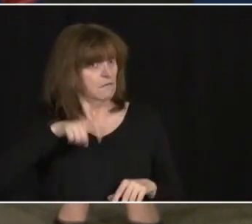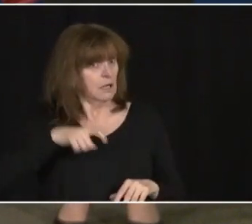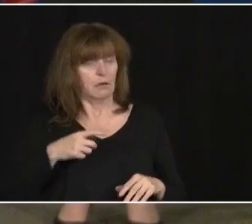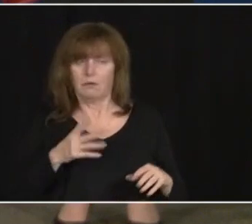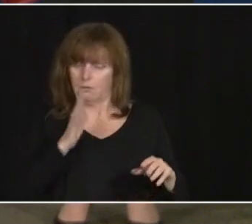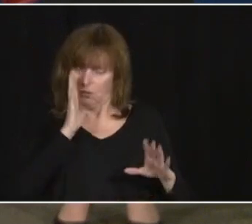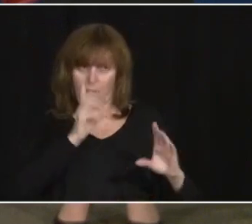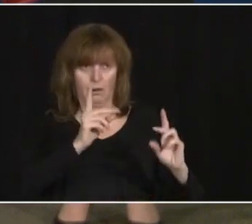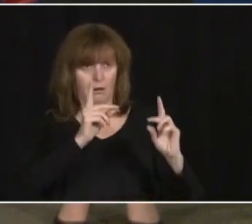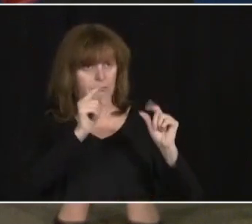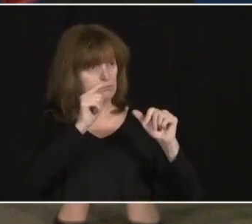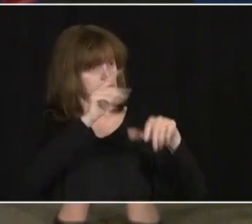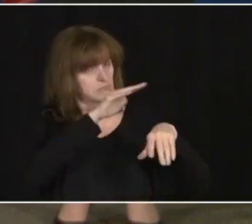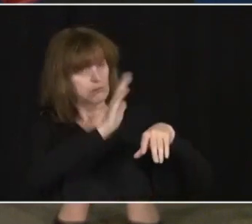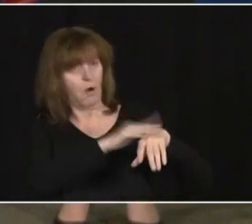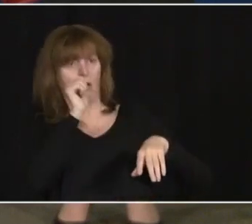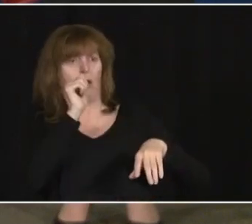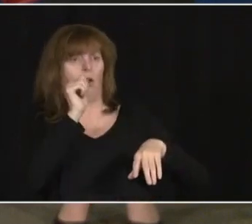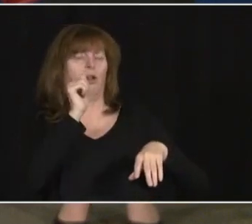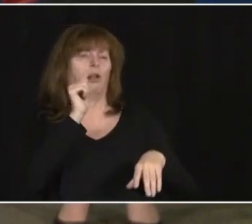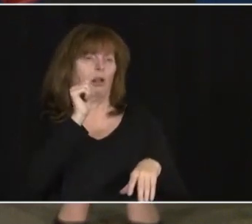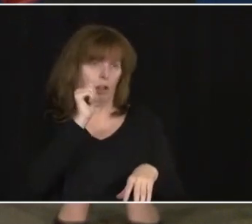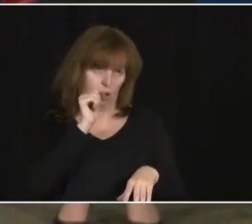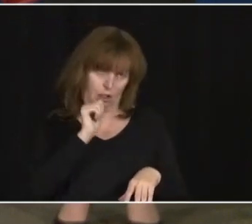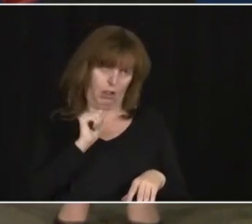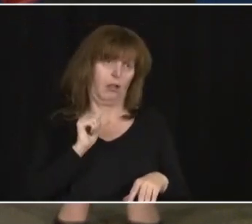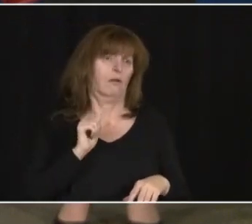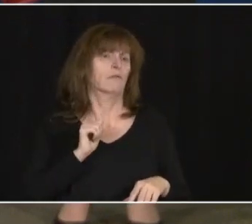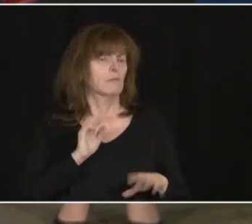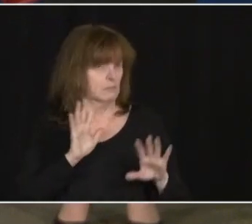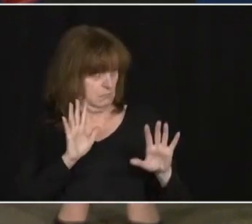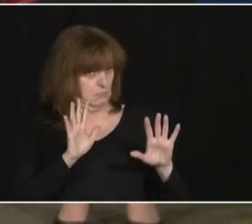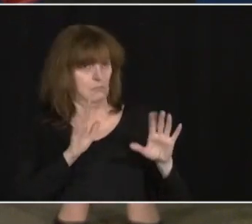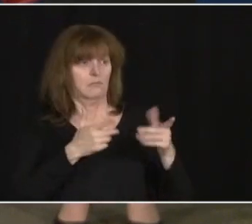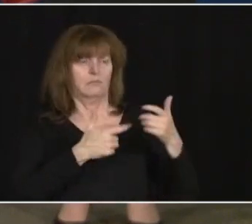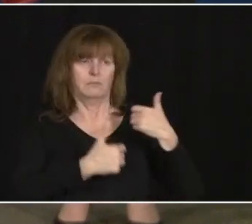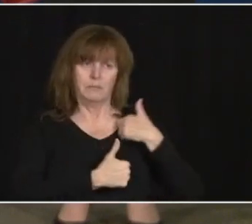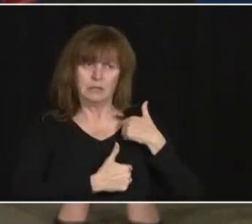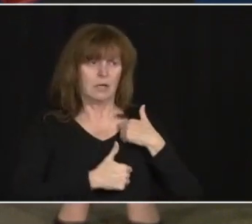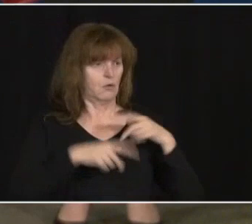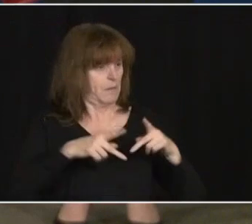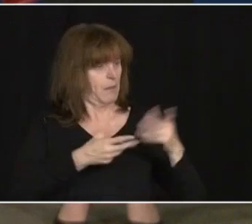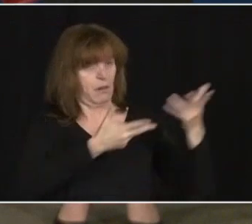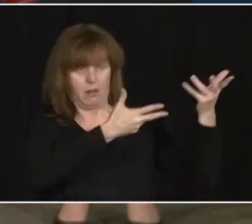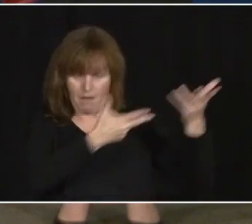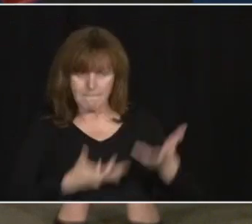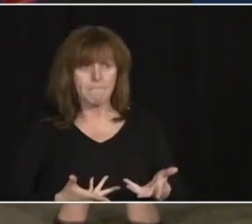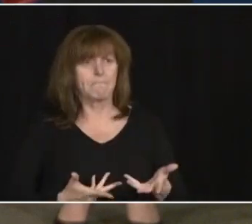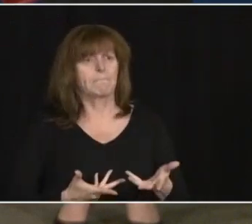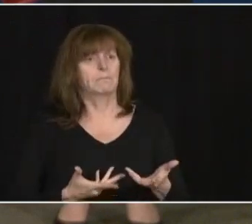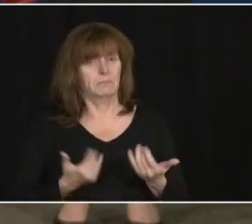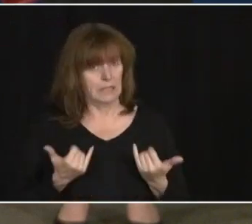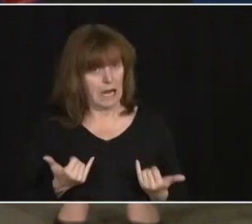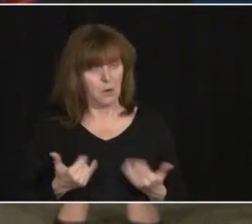we won't hesitate to ask our men and women from our military to come in and support us. Thanks.